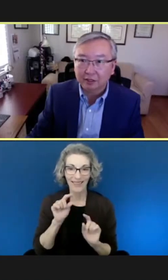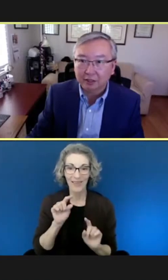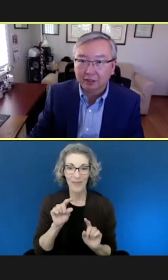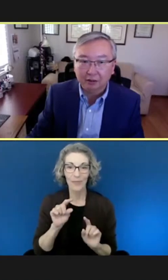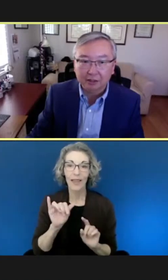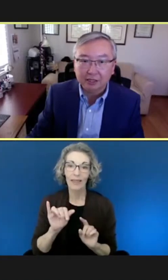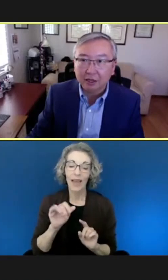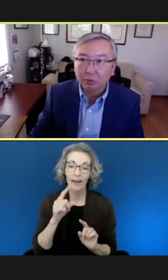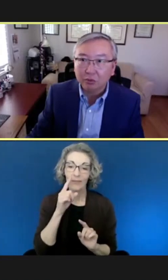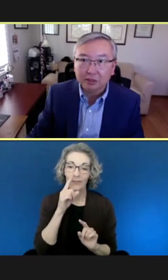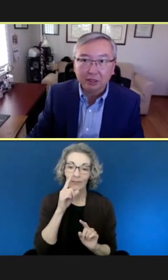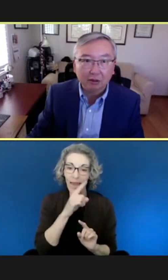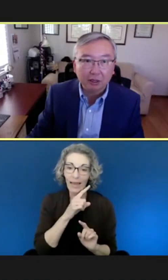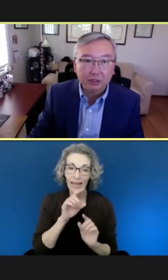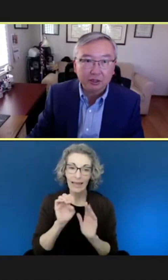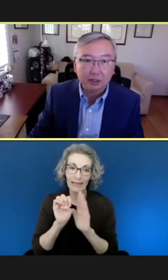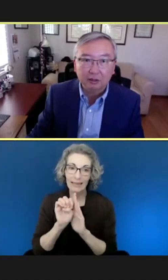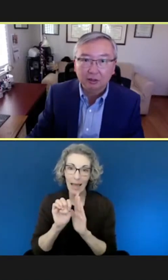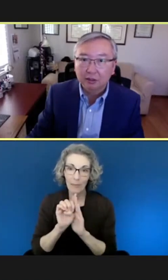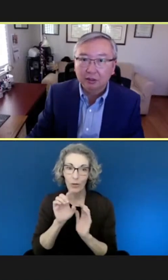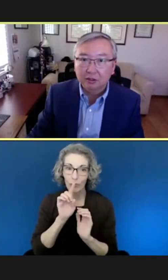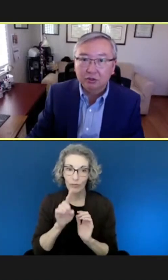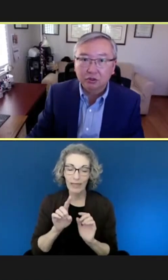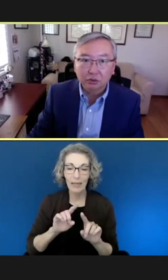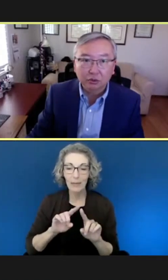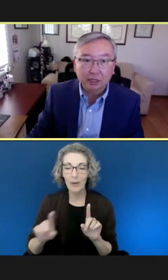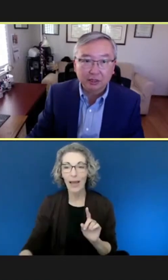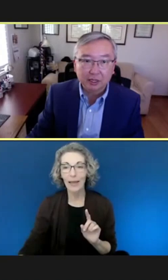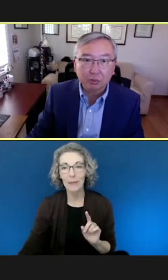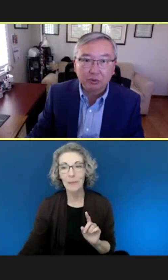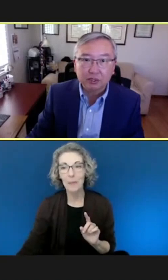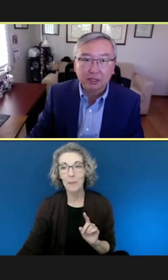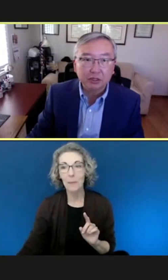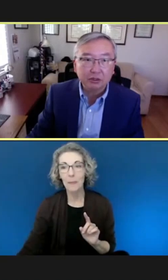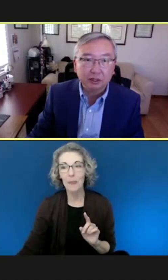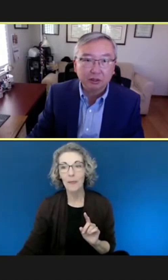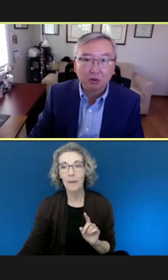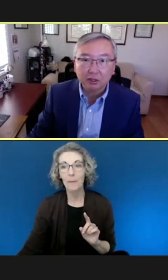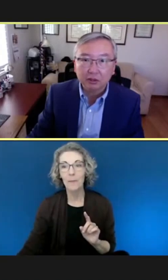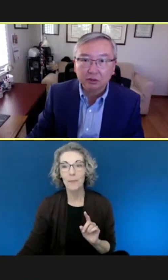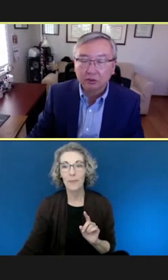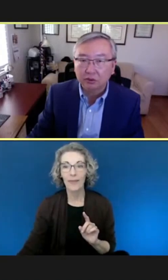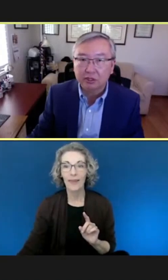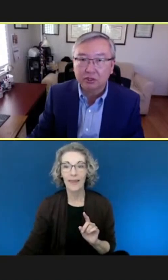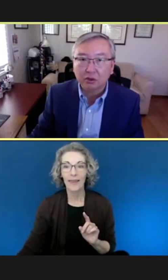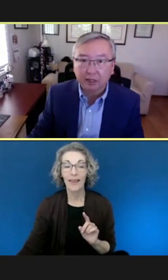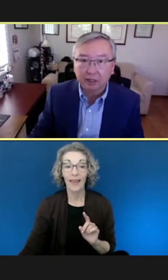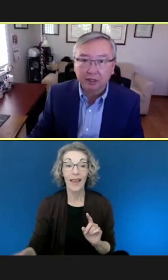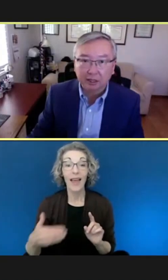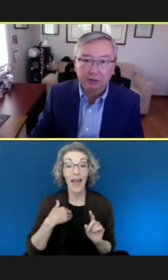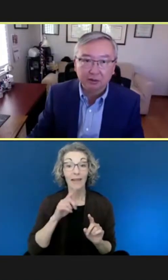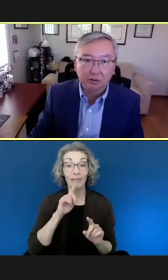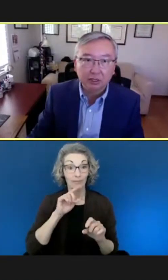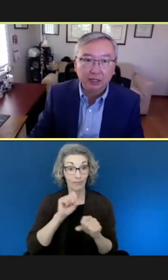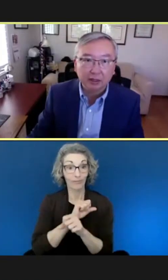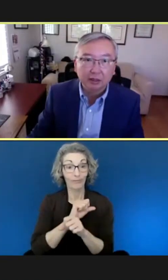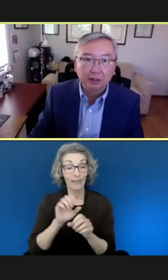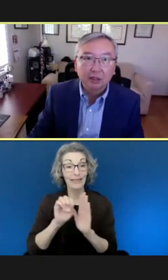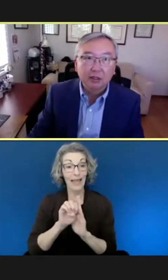but there are actually true examples. Actually according to a survey in UK,